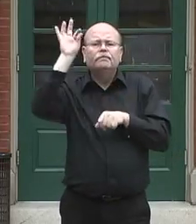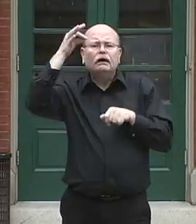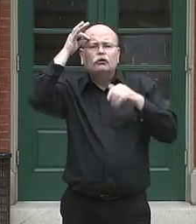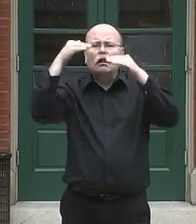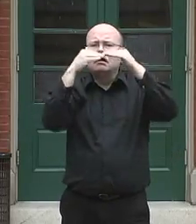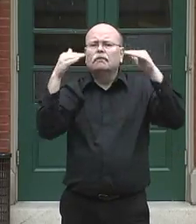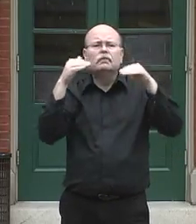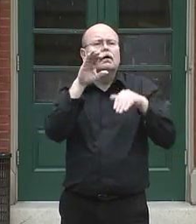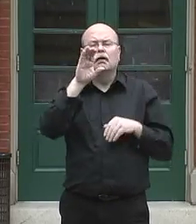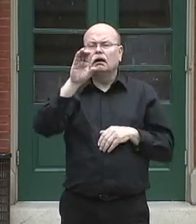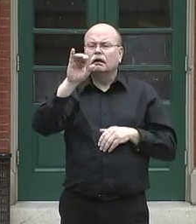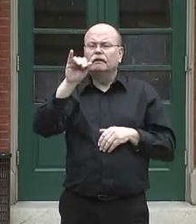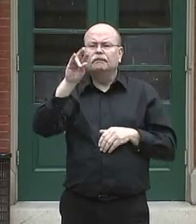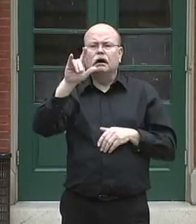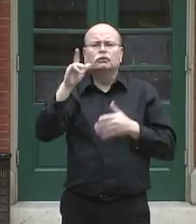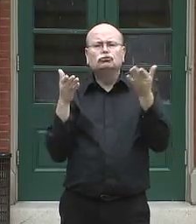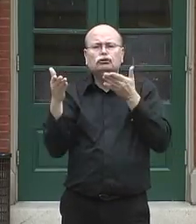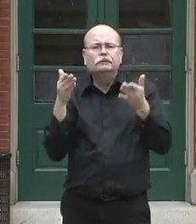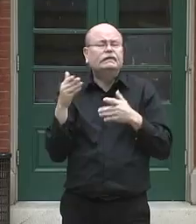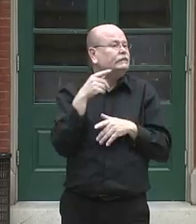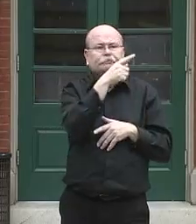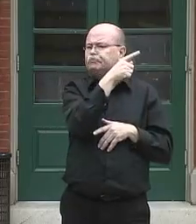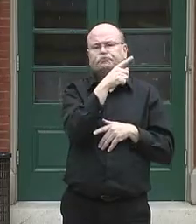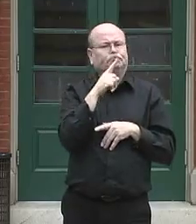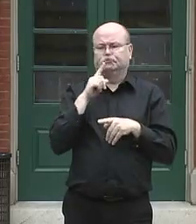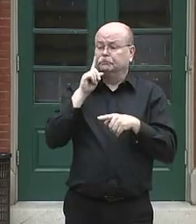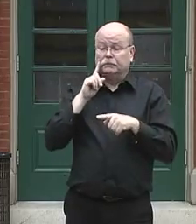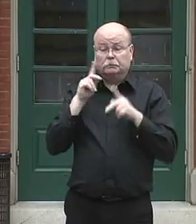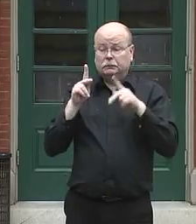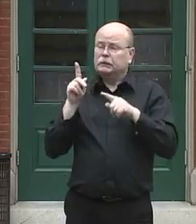who wanted to work at the federal level in the civil service.